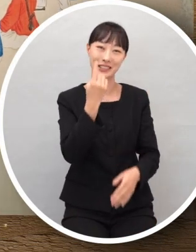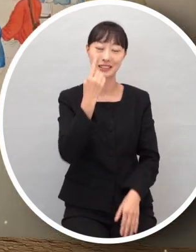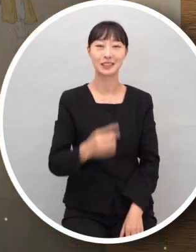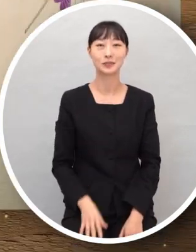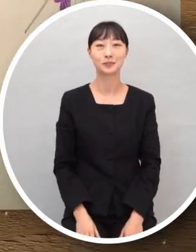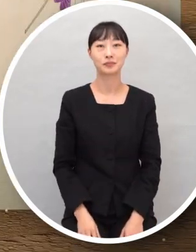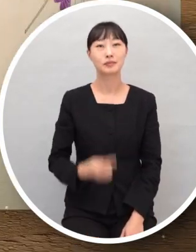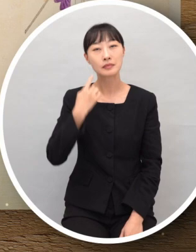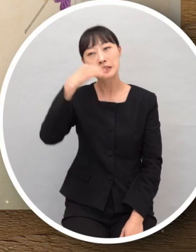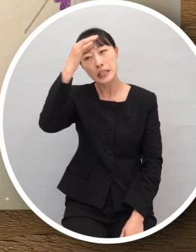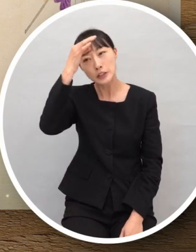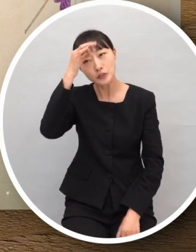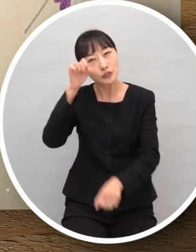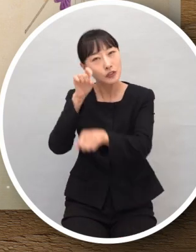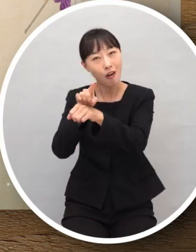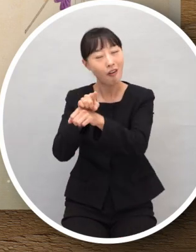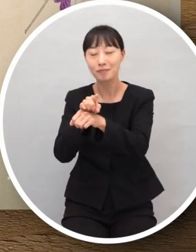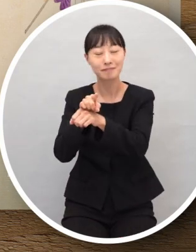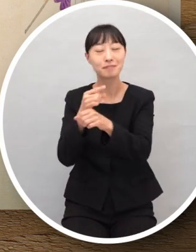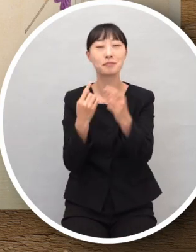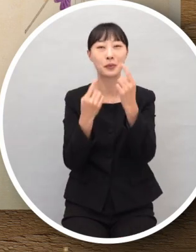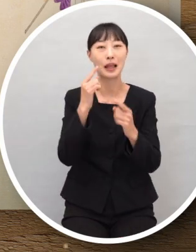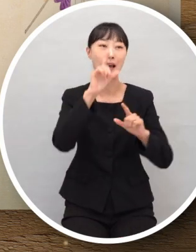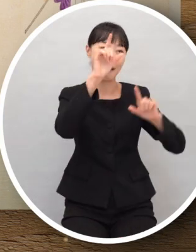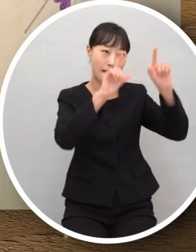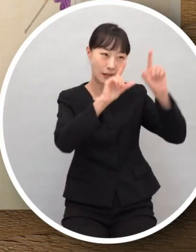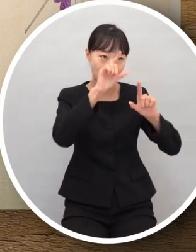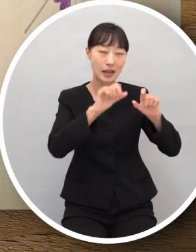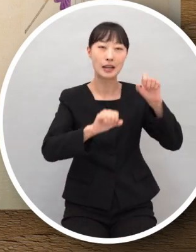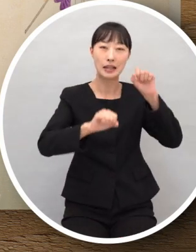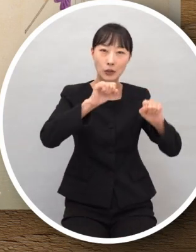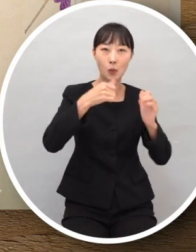The paintings were made with a focus on understanding the subjects, not artistry.